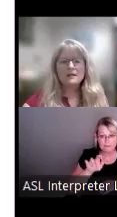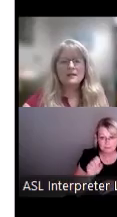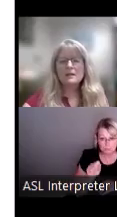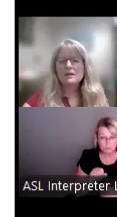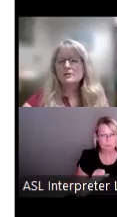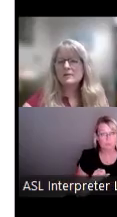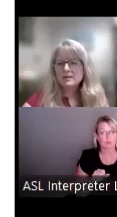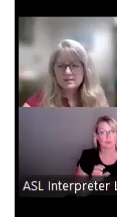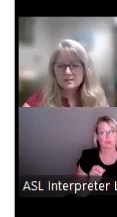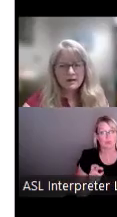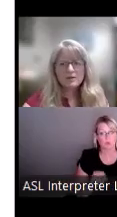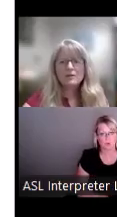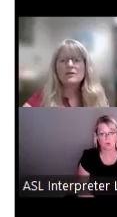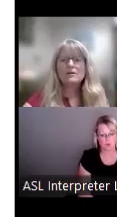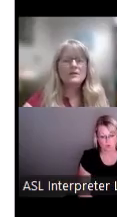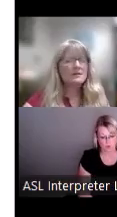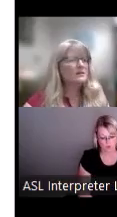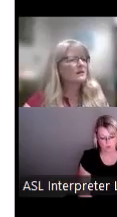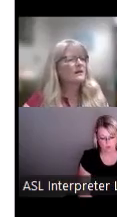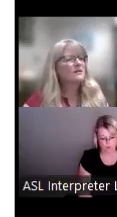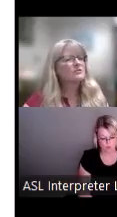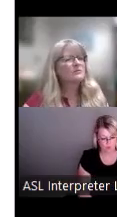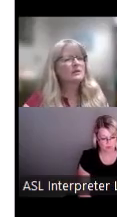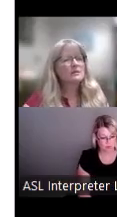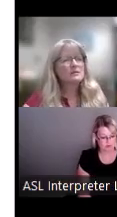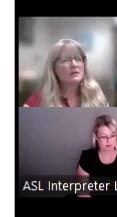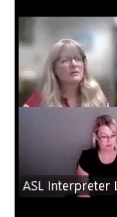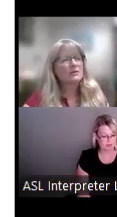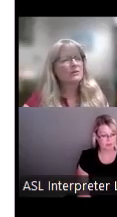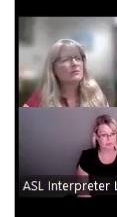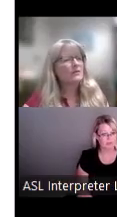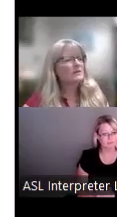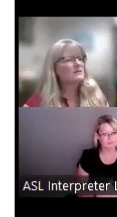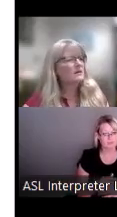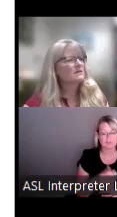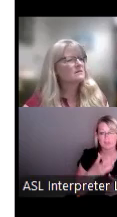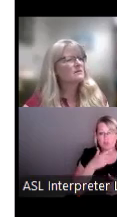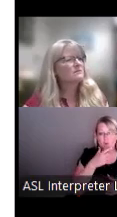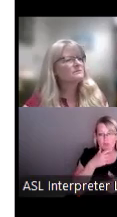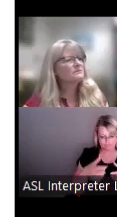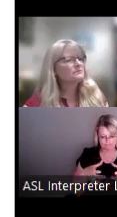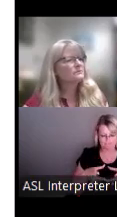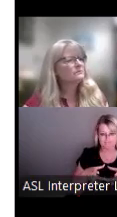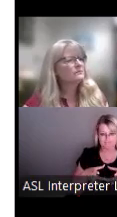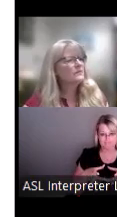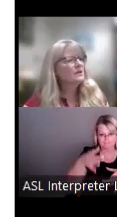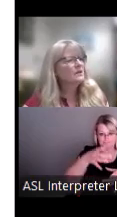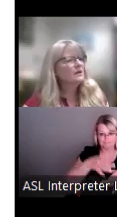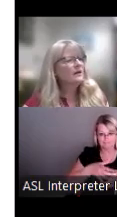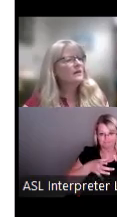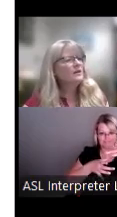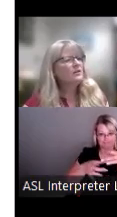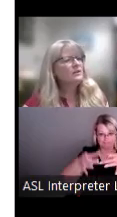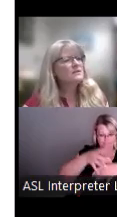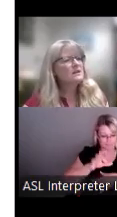like a color ring stacker, things like that, they should be able to stick with you for that task, and then you're going to